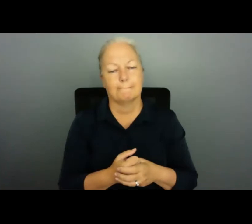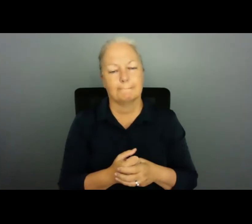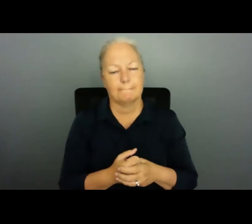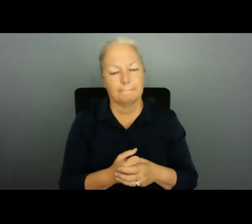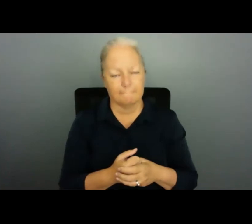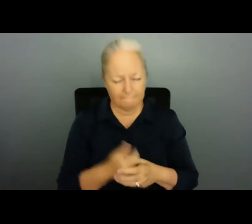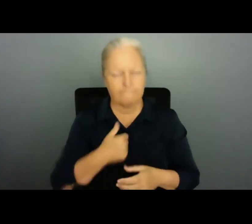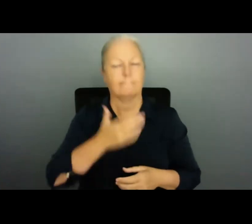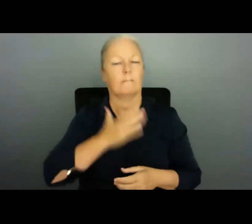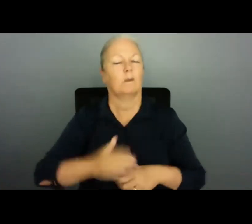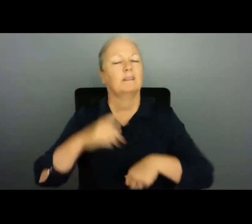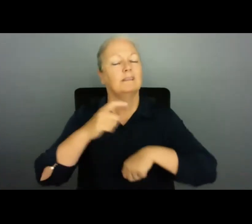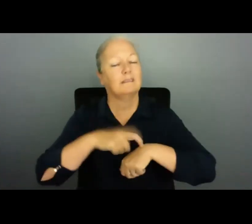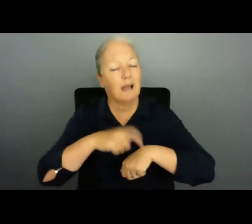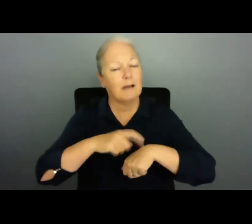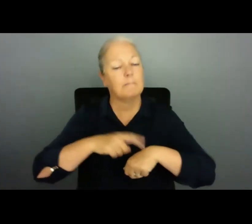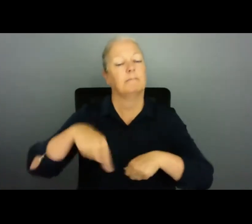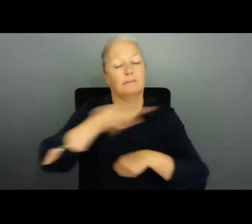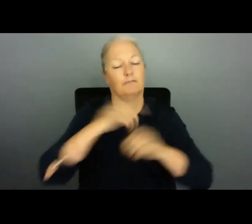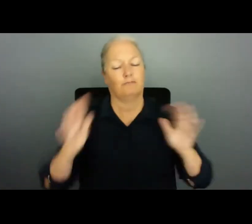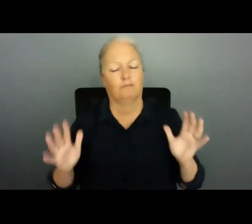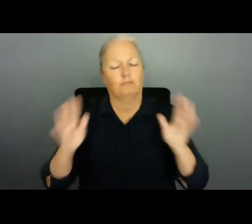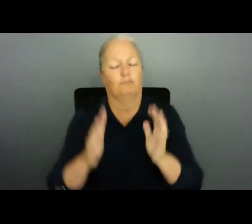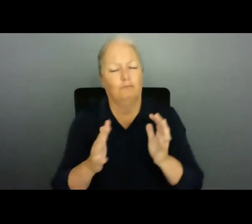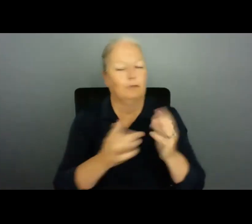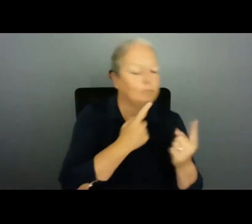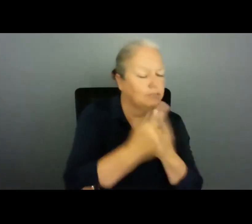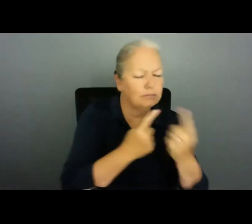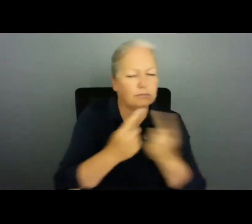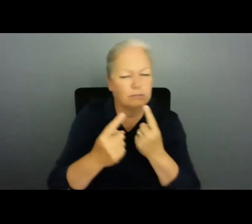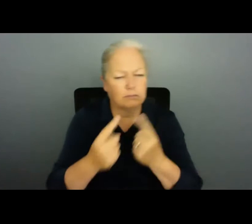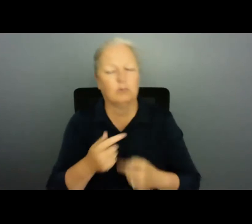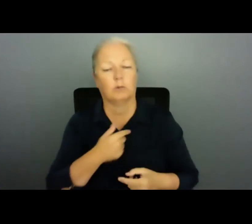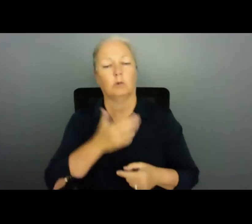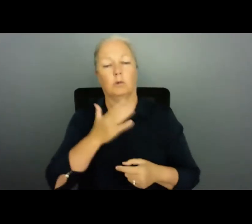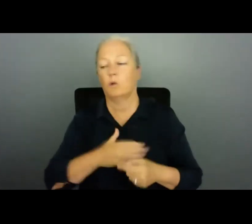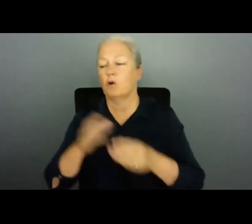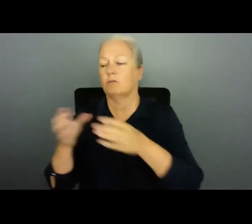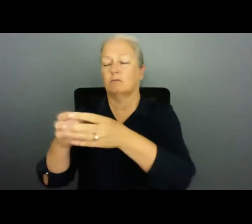for us to come together and we need institutional parties to not only recognize but also to provide